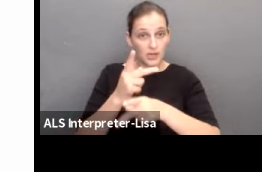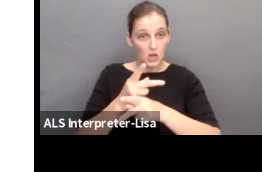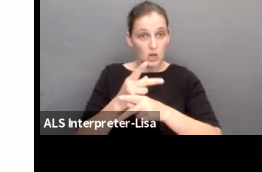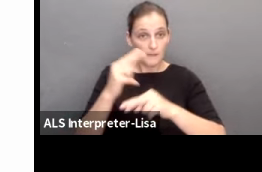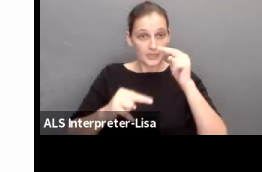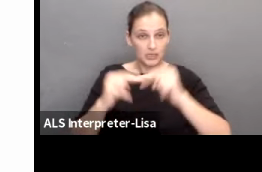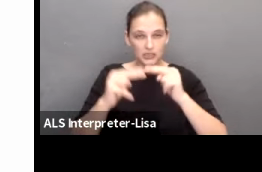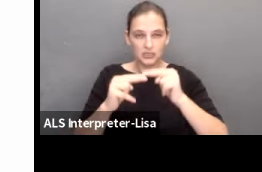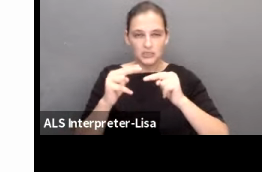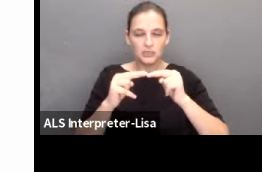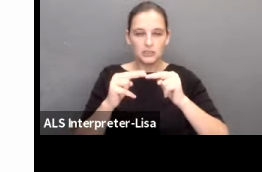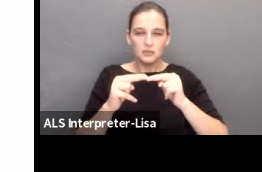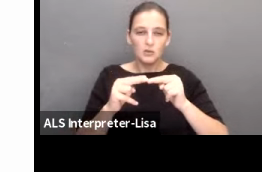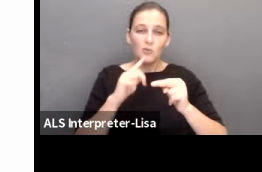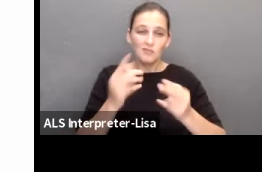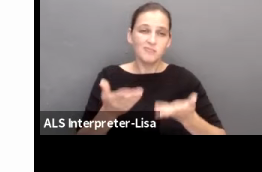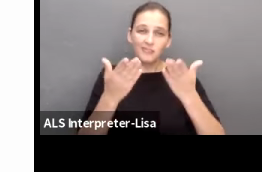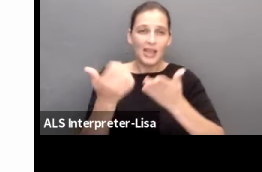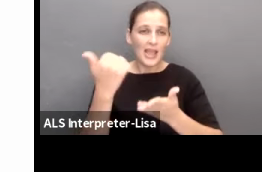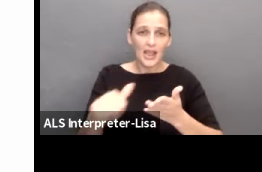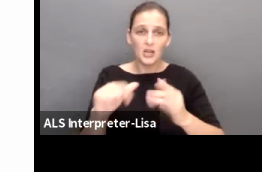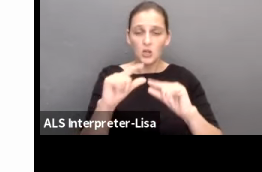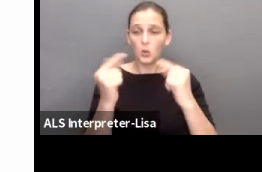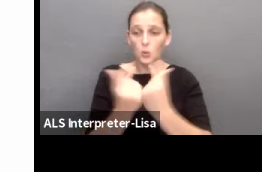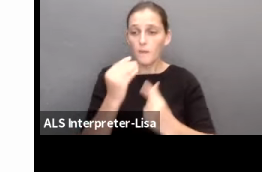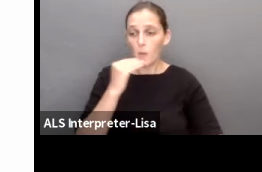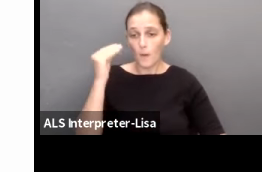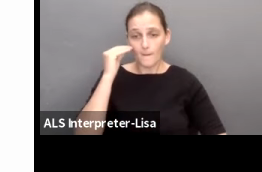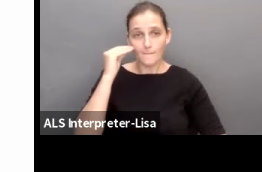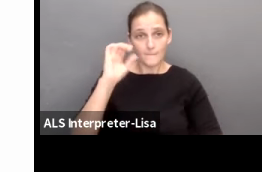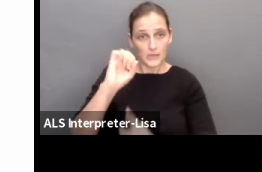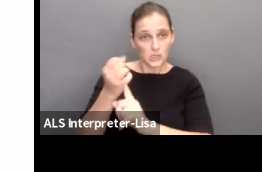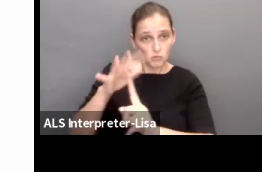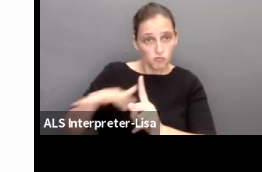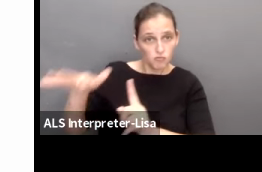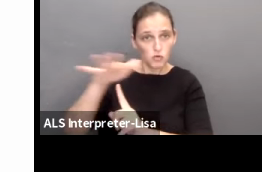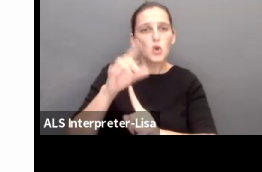really see say any group home setting should get the Pfizer booster.